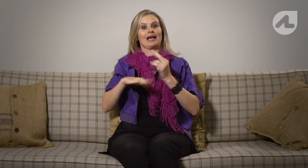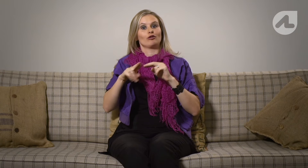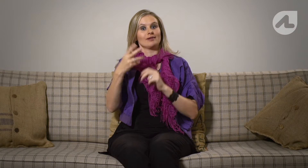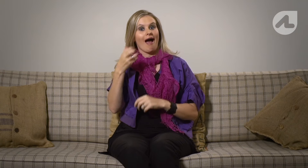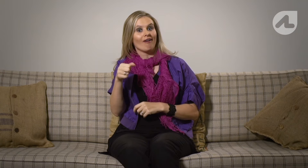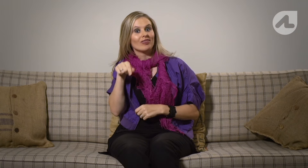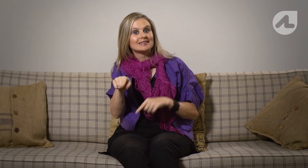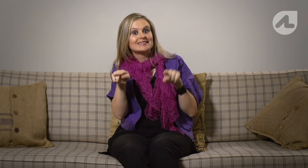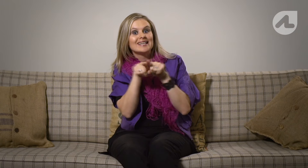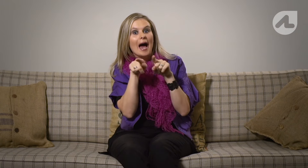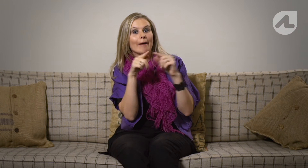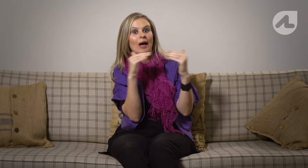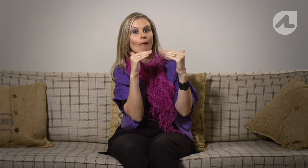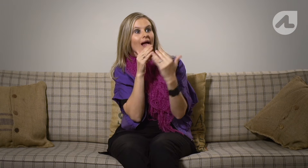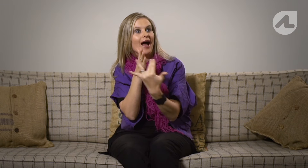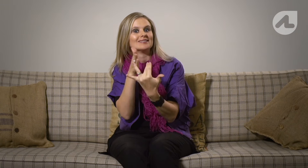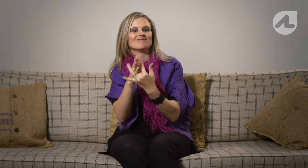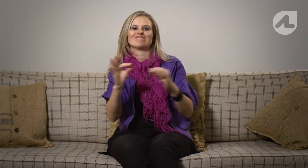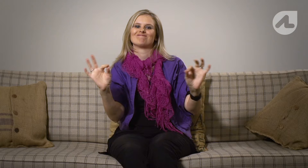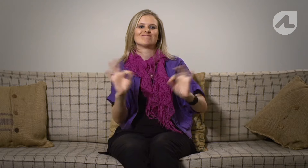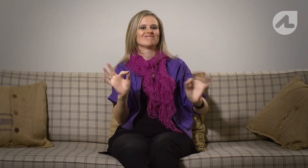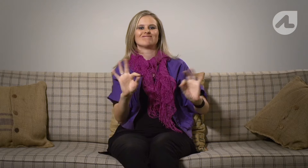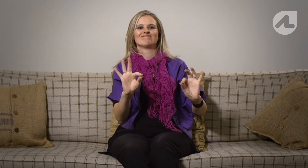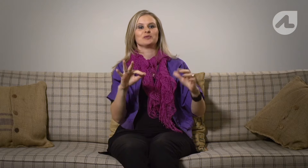Deaf parents, we don't have the same access.